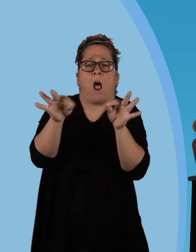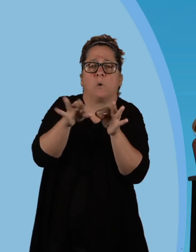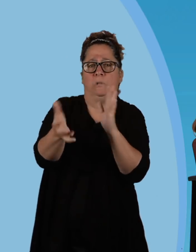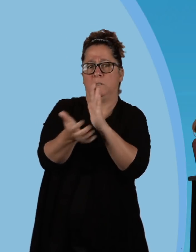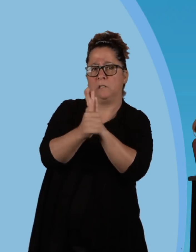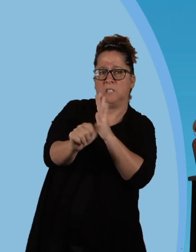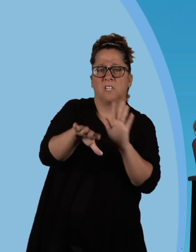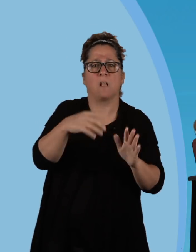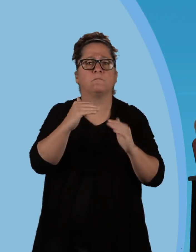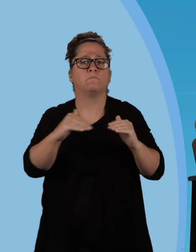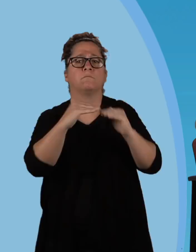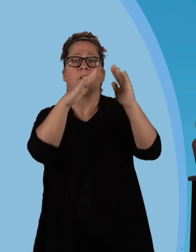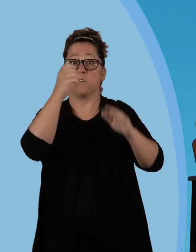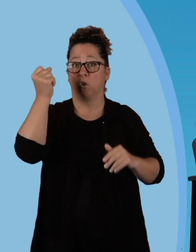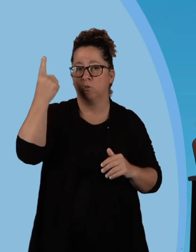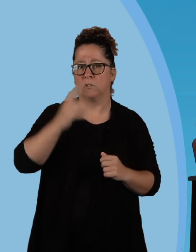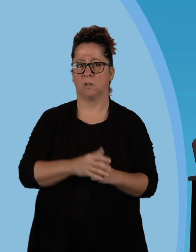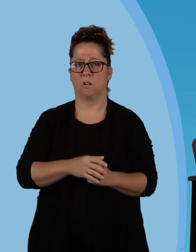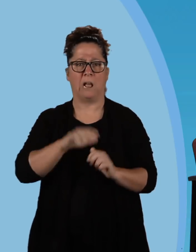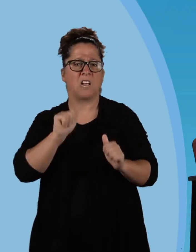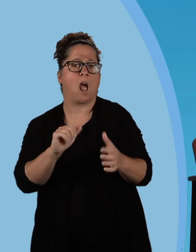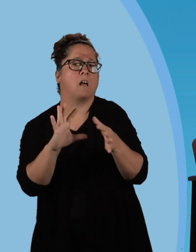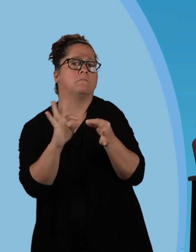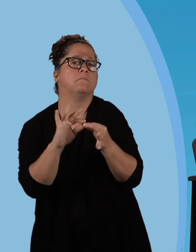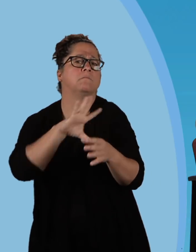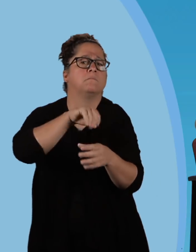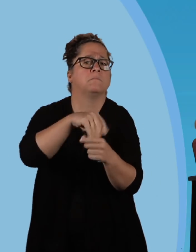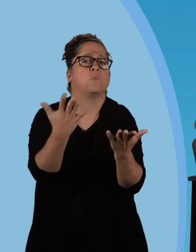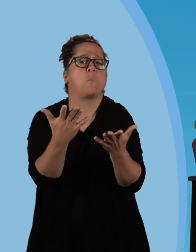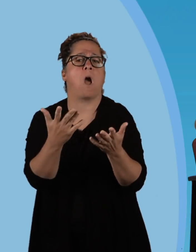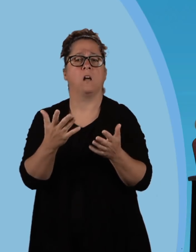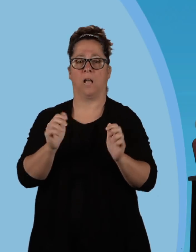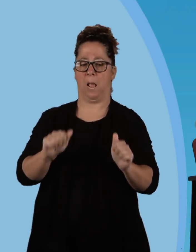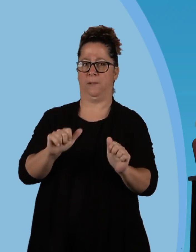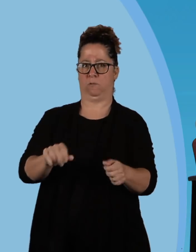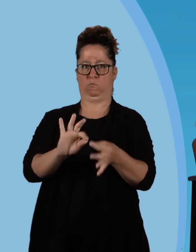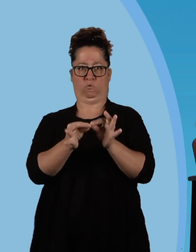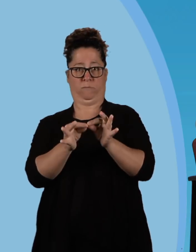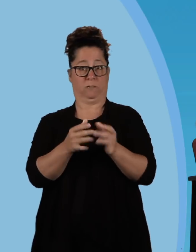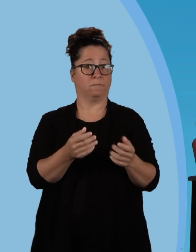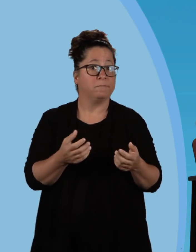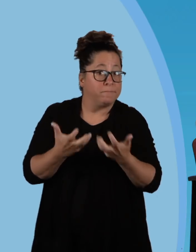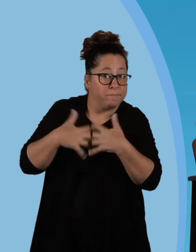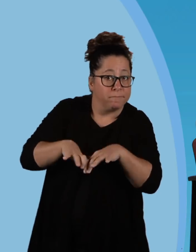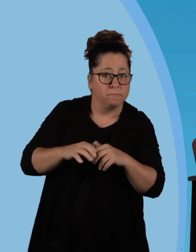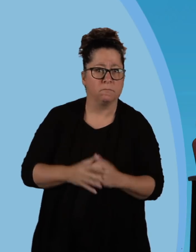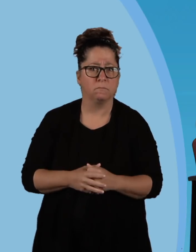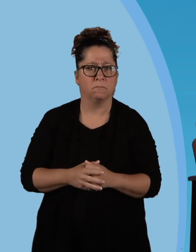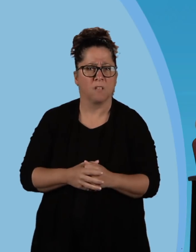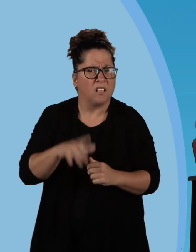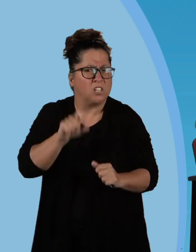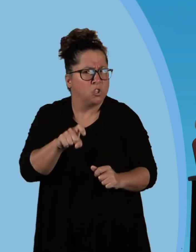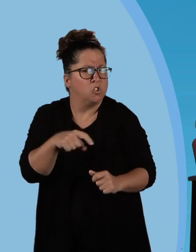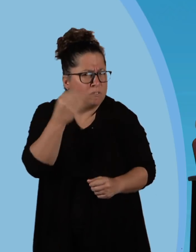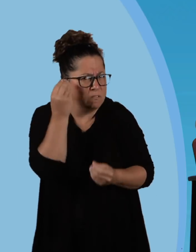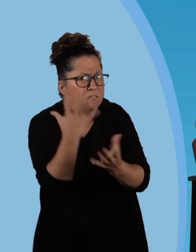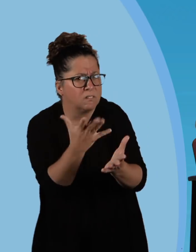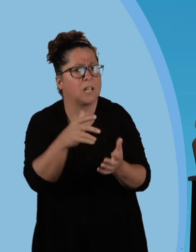They can provide observations on the student's language skills and levels of understanding. They can talk about what interferes